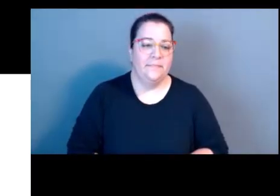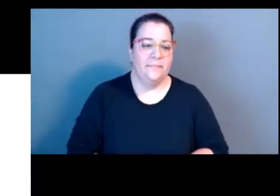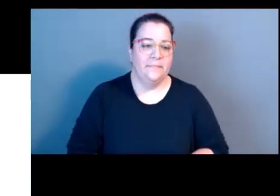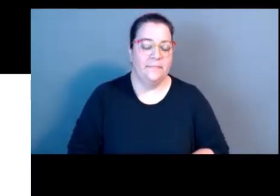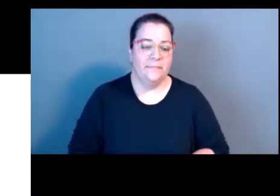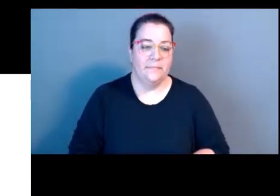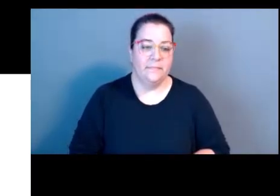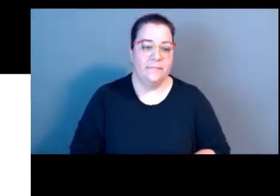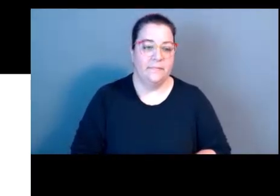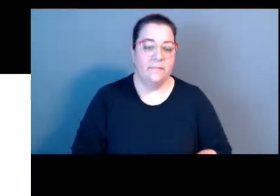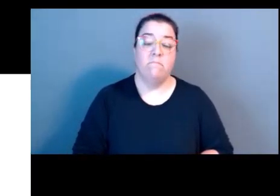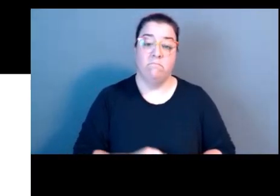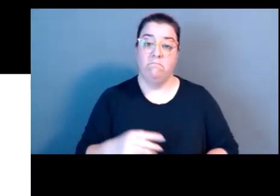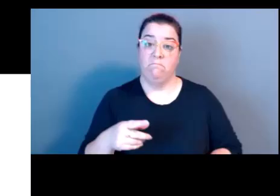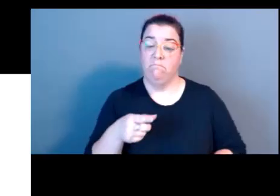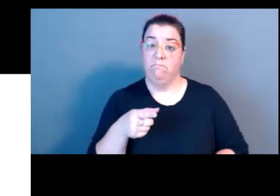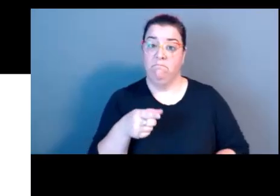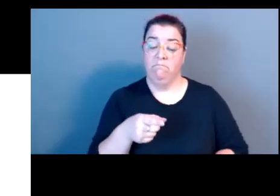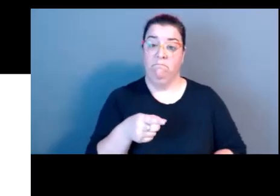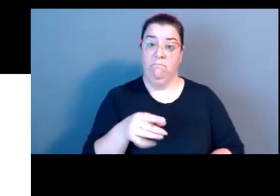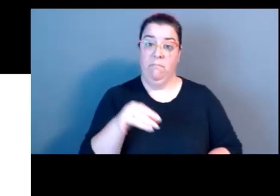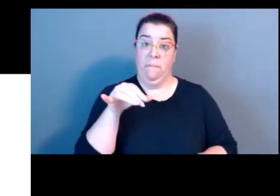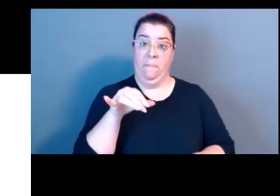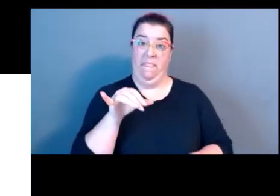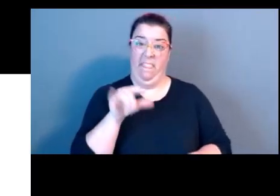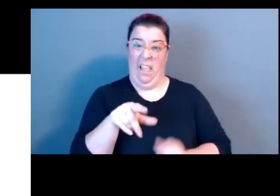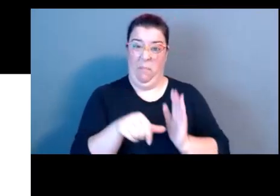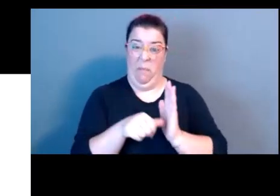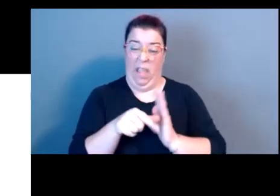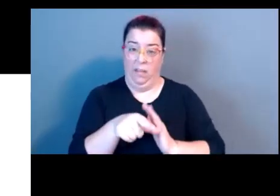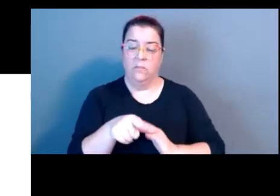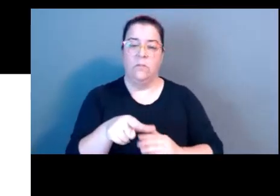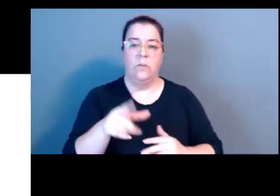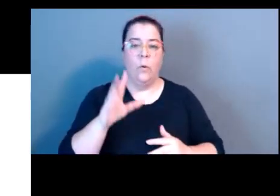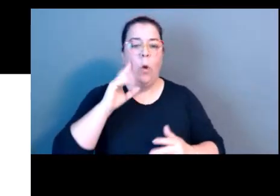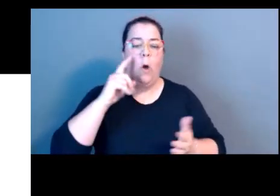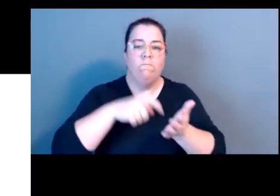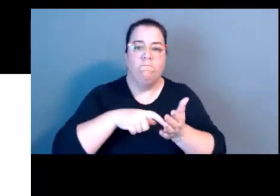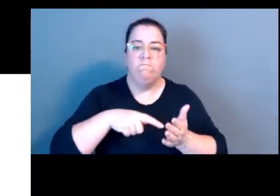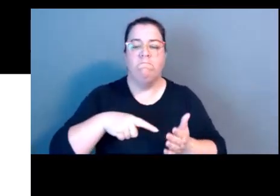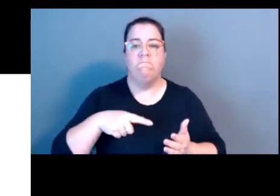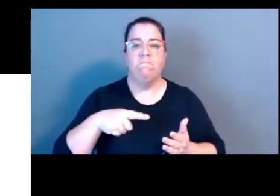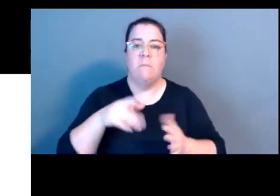This is a page where you'll find important information about the deadline, about the